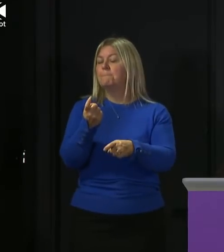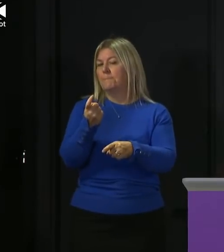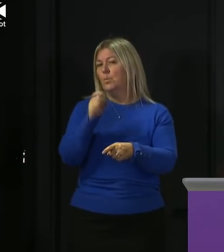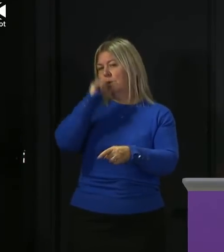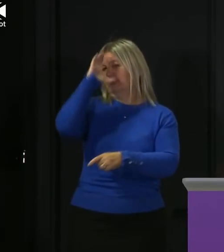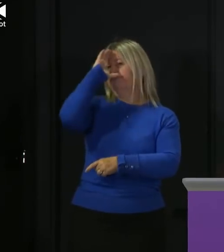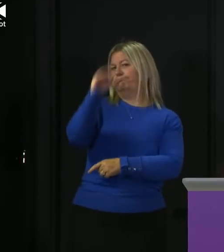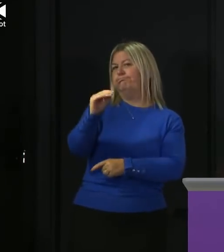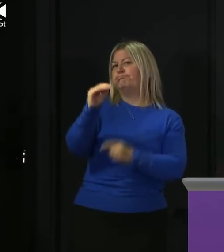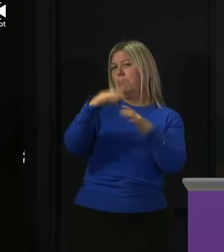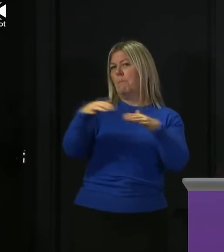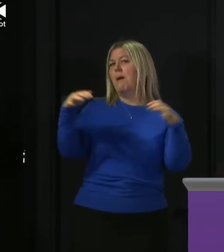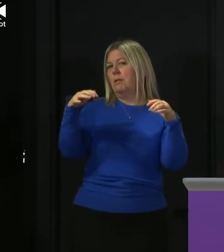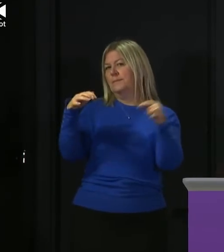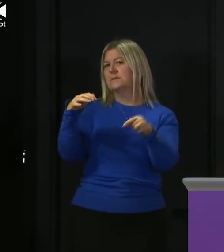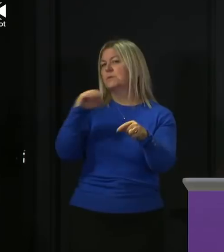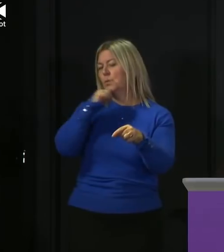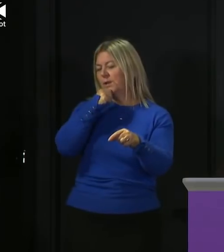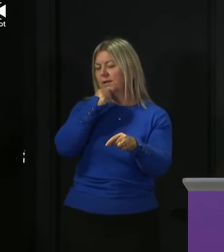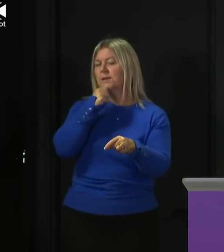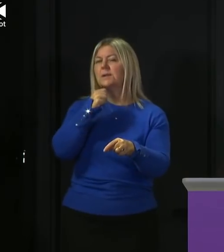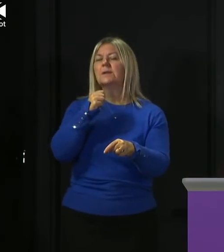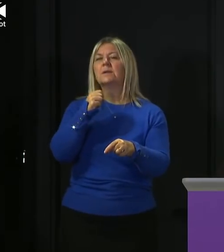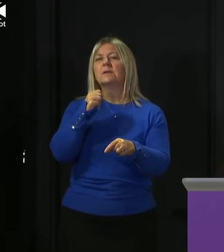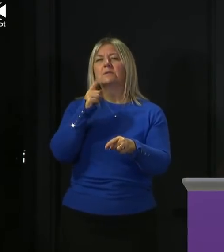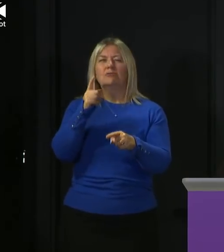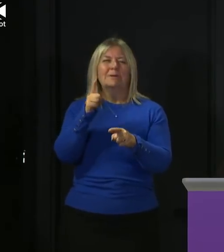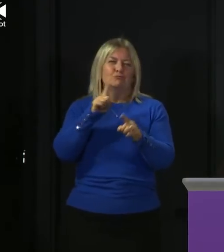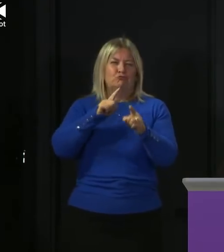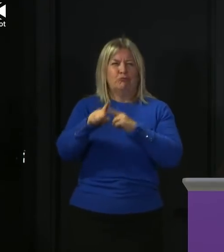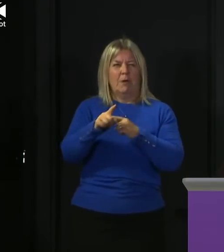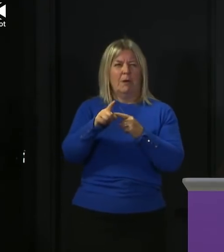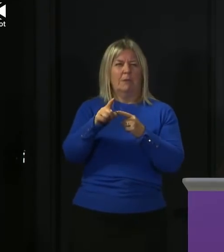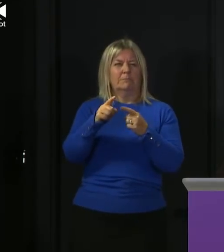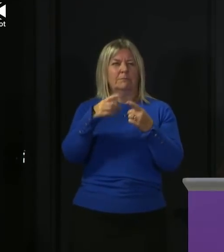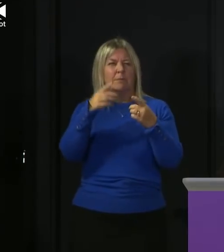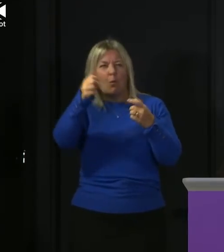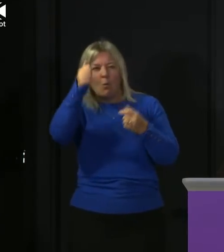cope with whatever COVID might throw at us but also continue with the remobilisation and